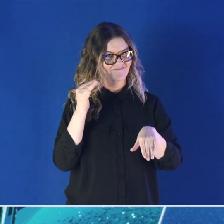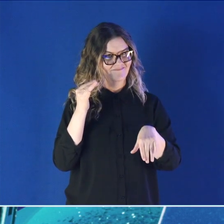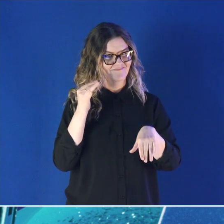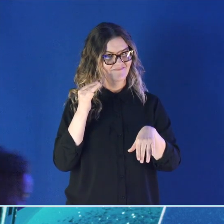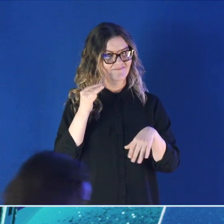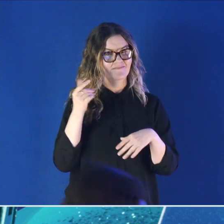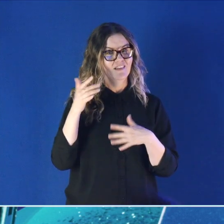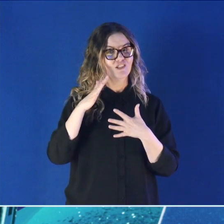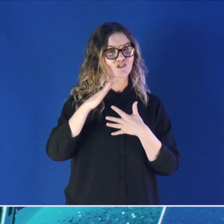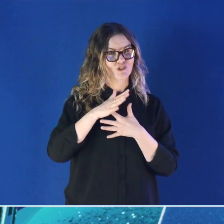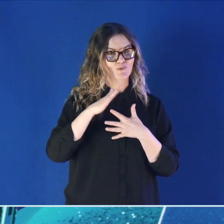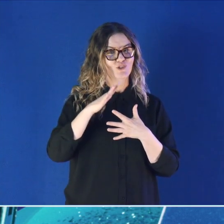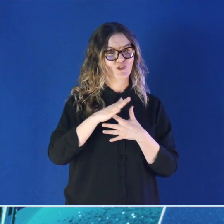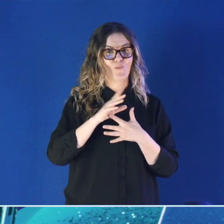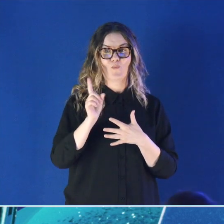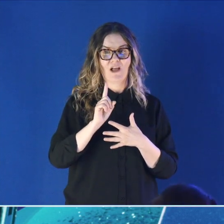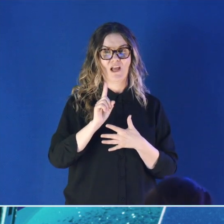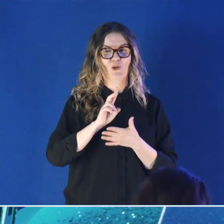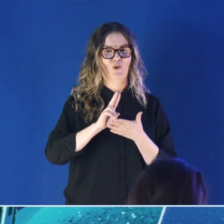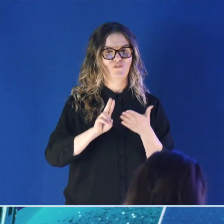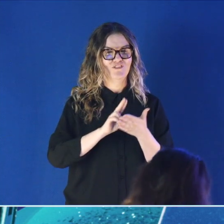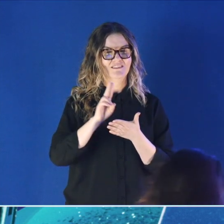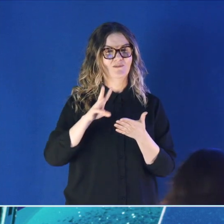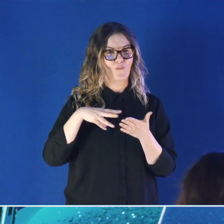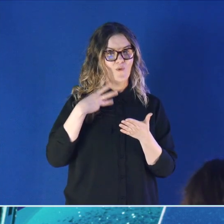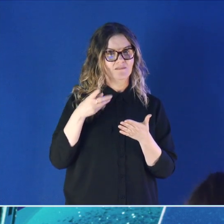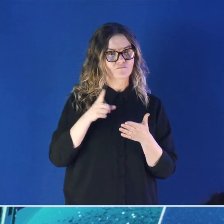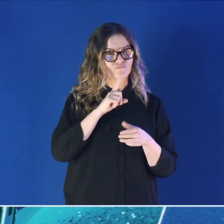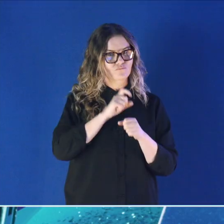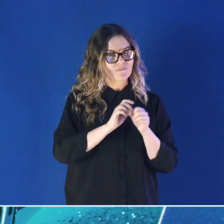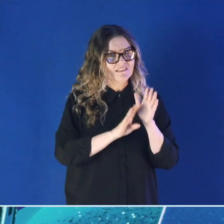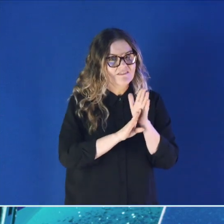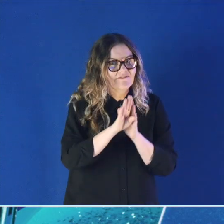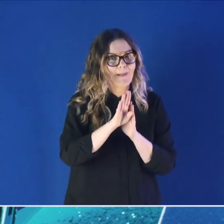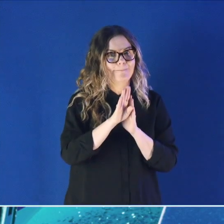Just in our backyard here at the University of Washington. A group of students, a team that formed there